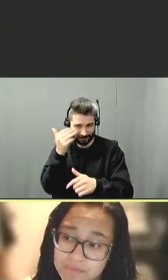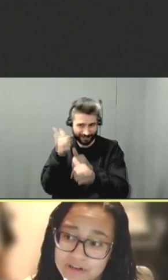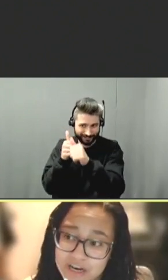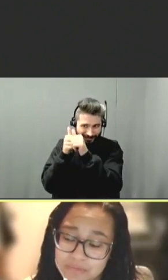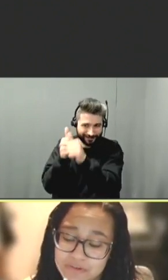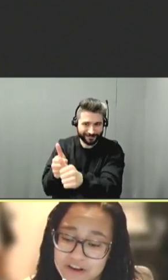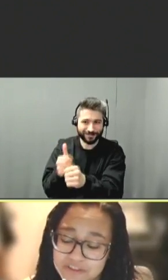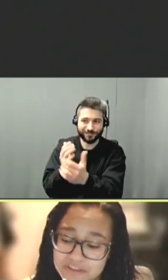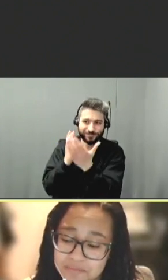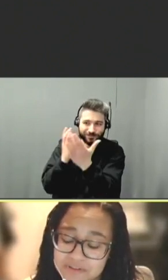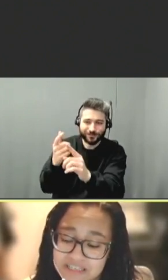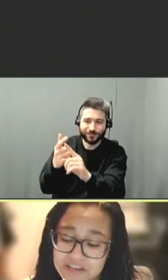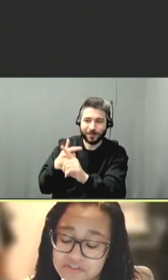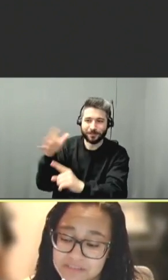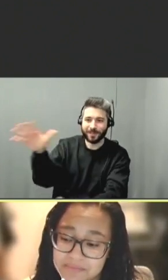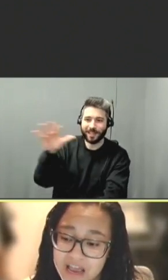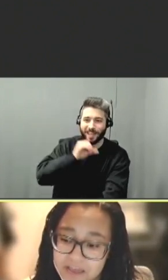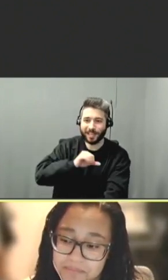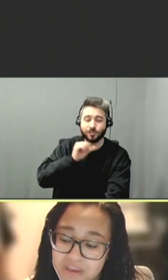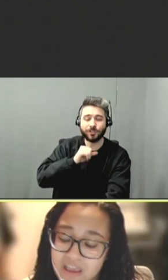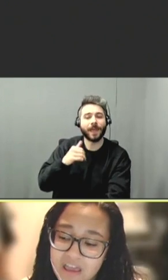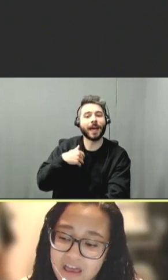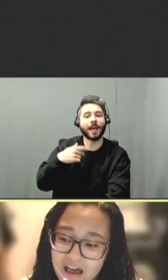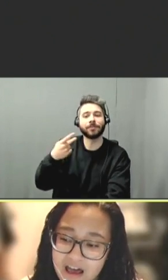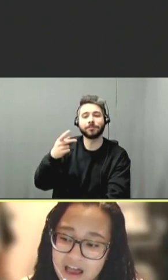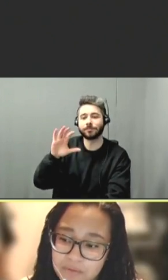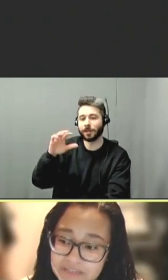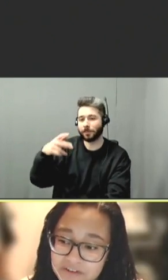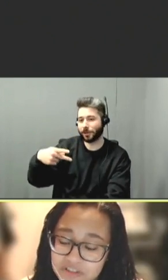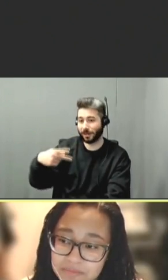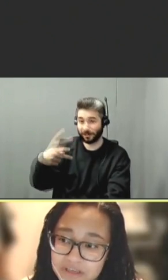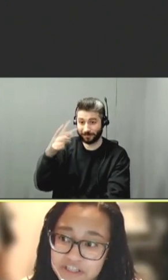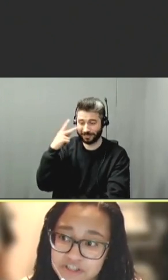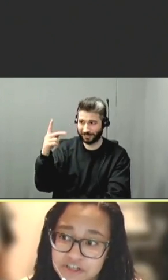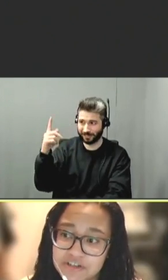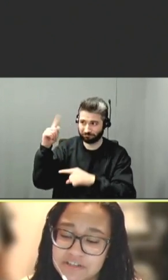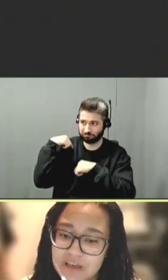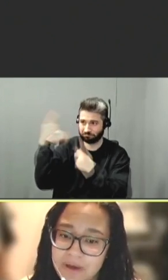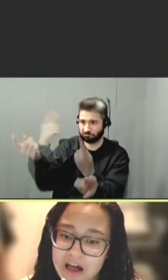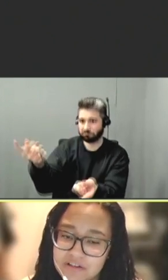primary care provider that they've been seeing for some time. I would definitely be concerned about